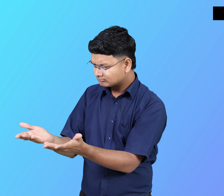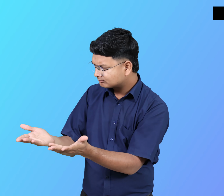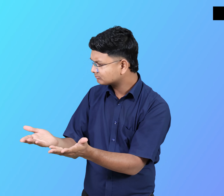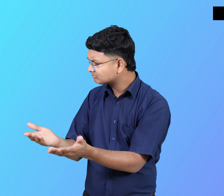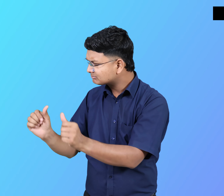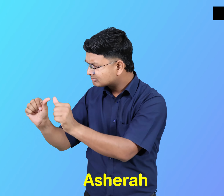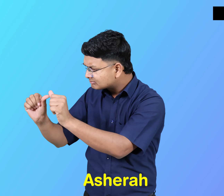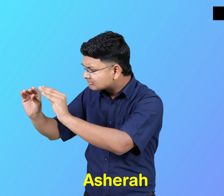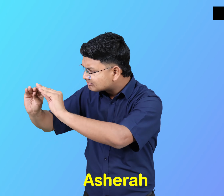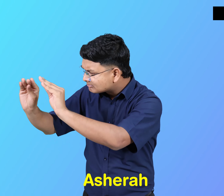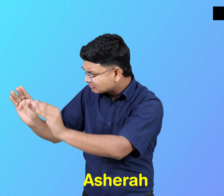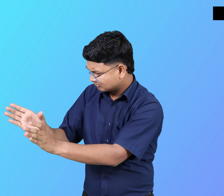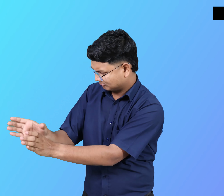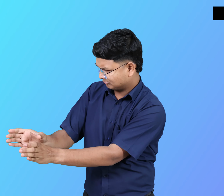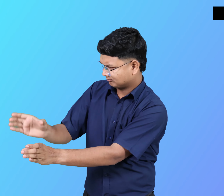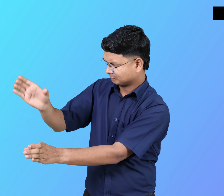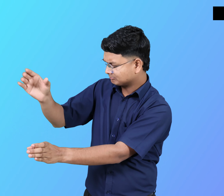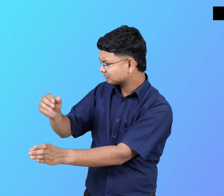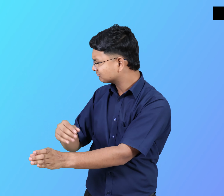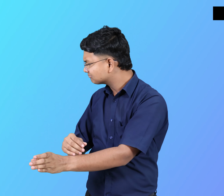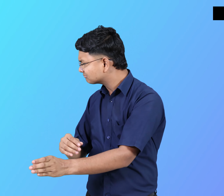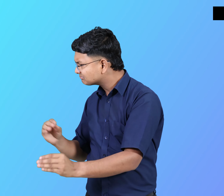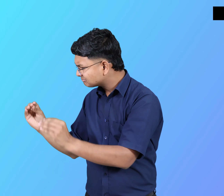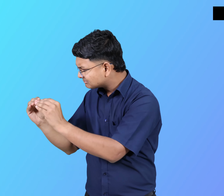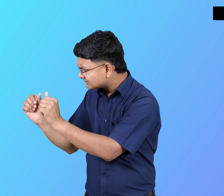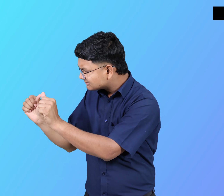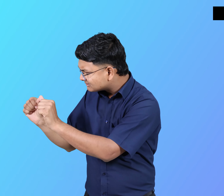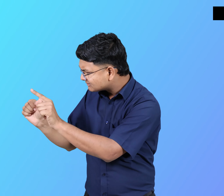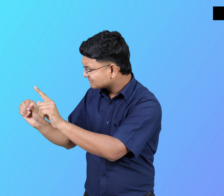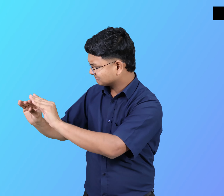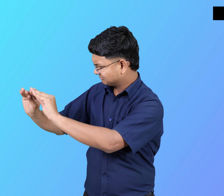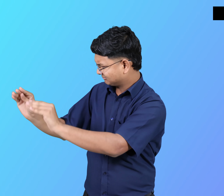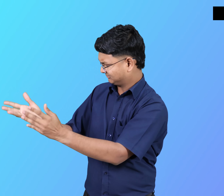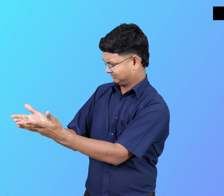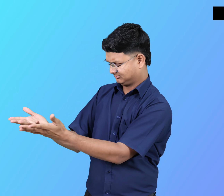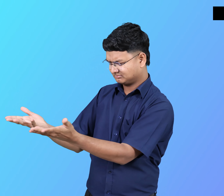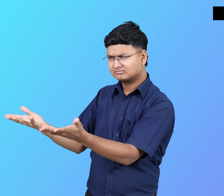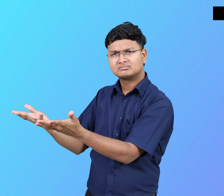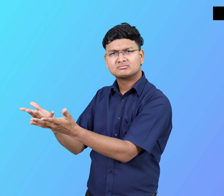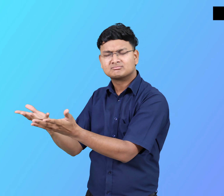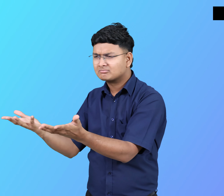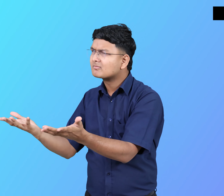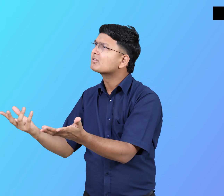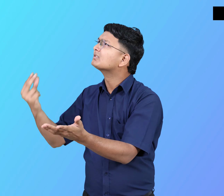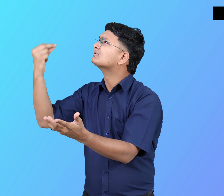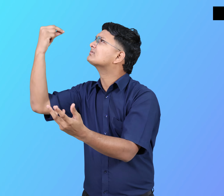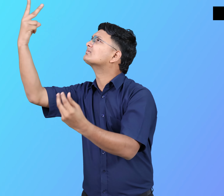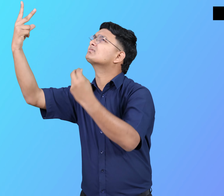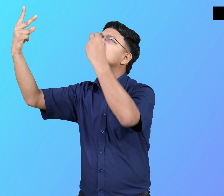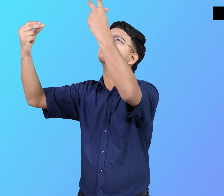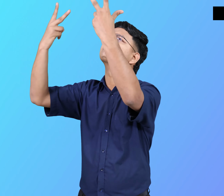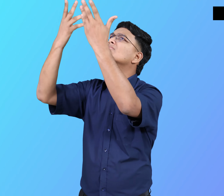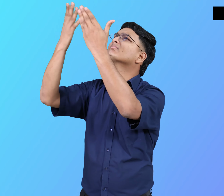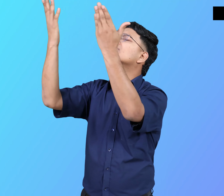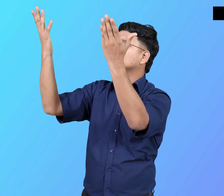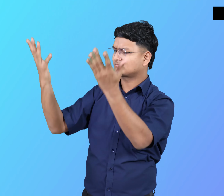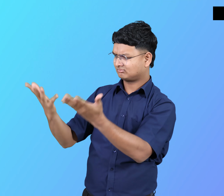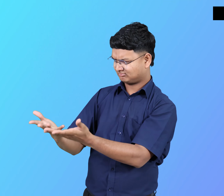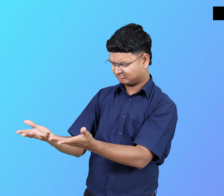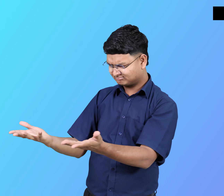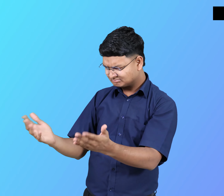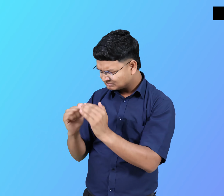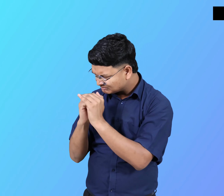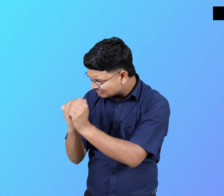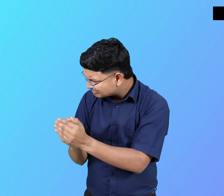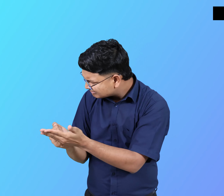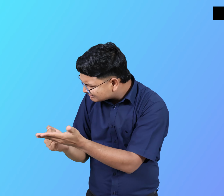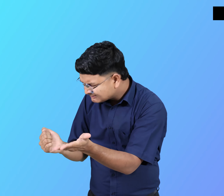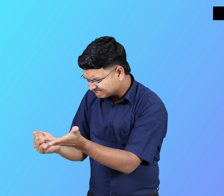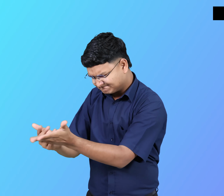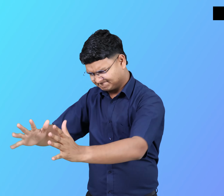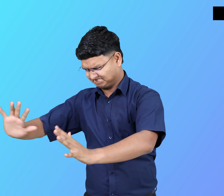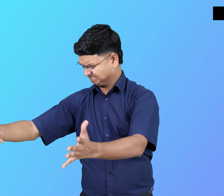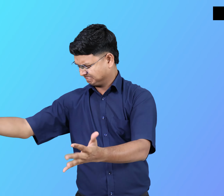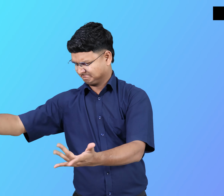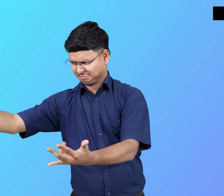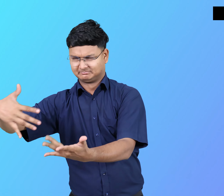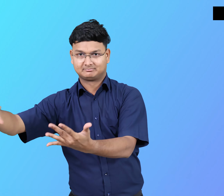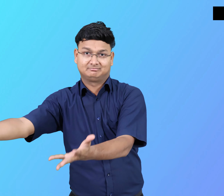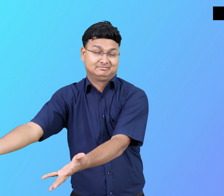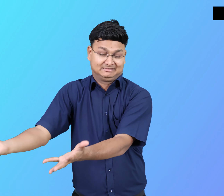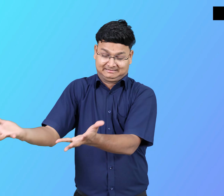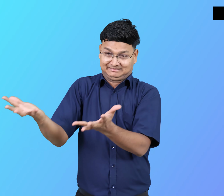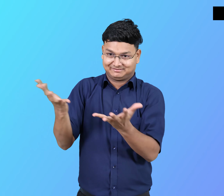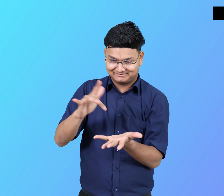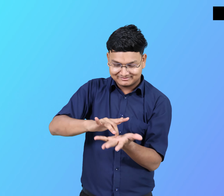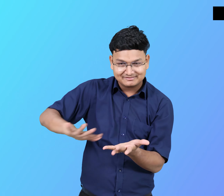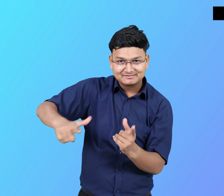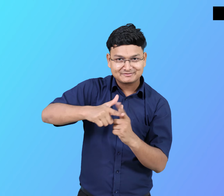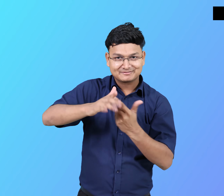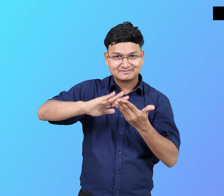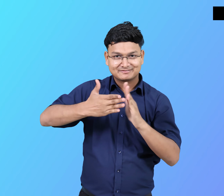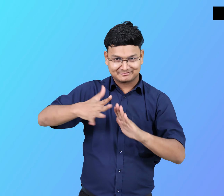that were made to honour Baal, Asherah and the stars of heaven.